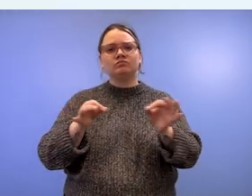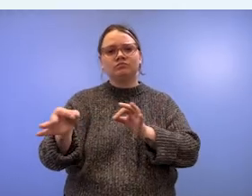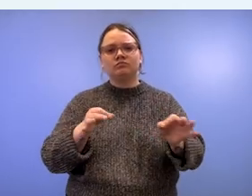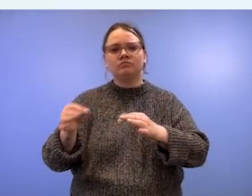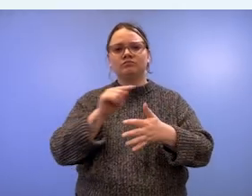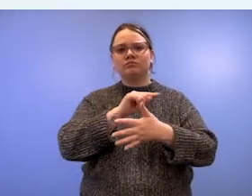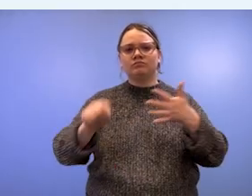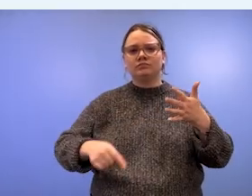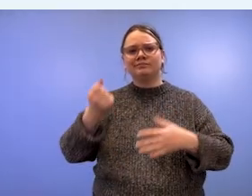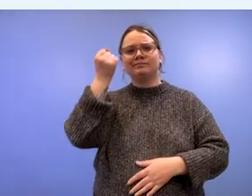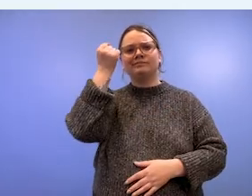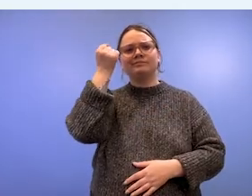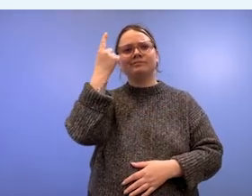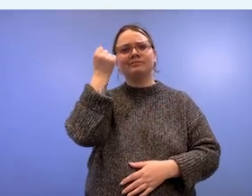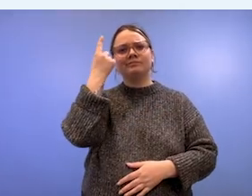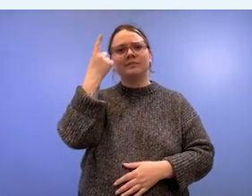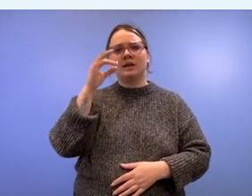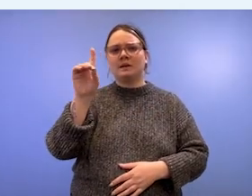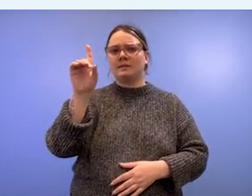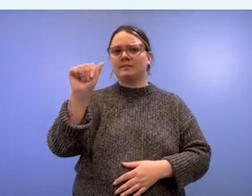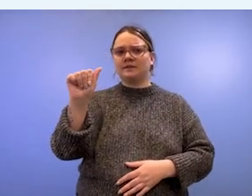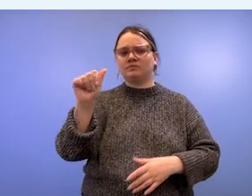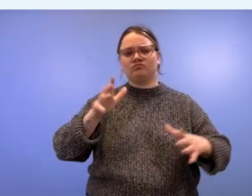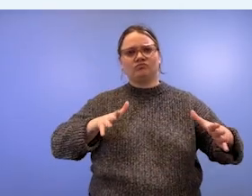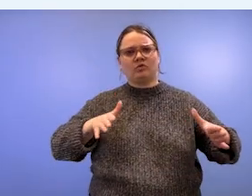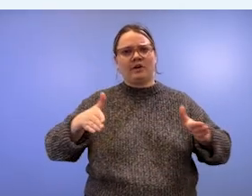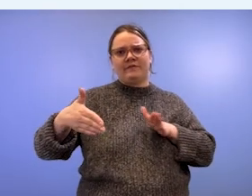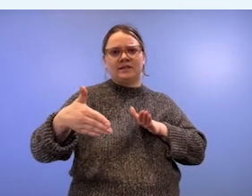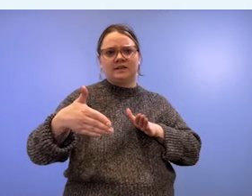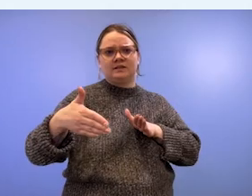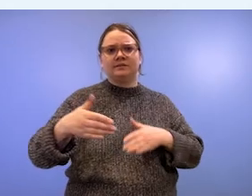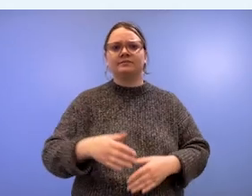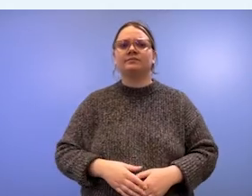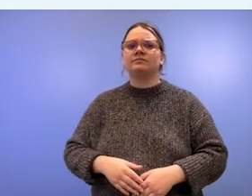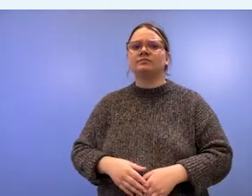to outline how our understanding disability is shifting. We're going to differentiate